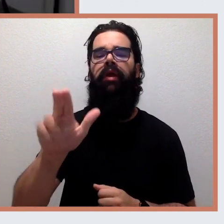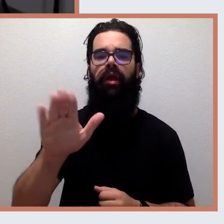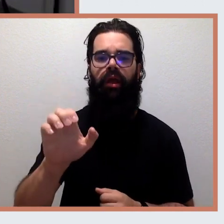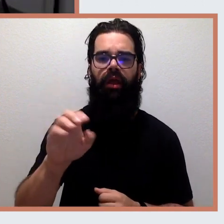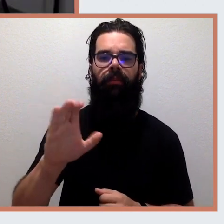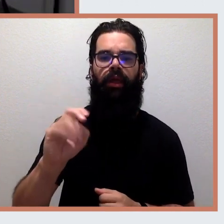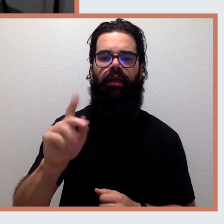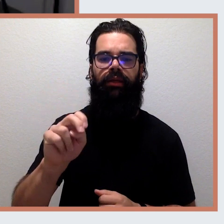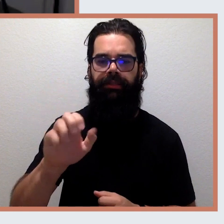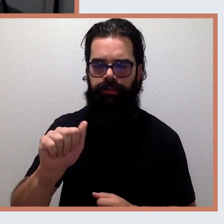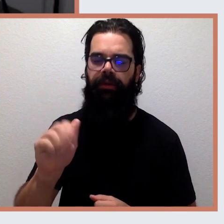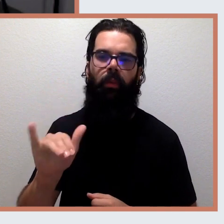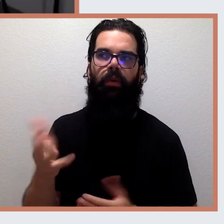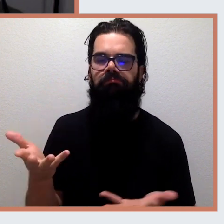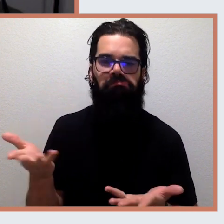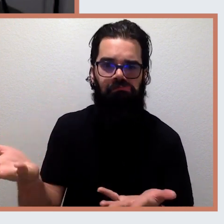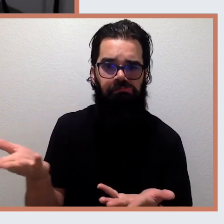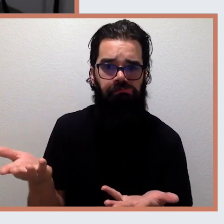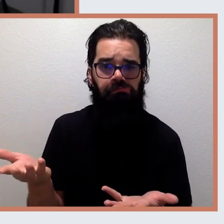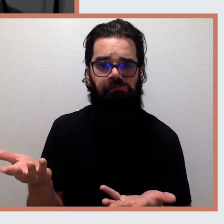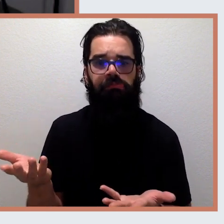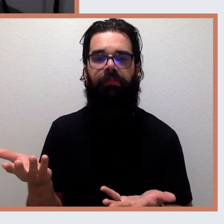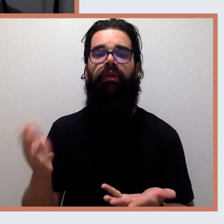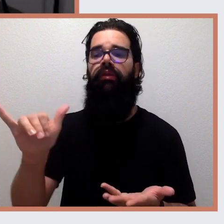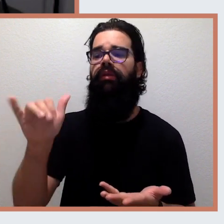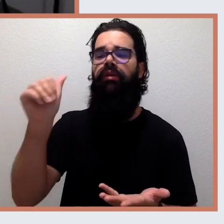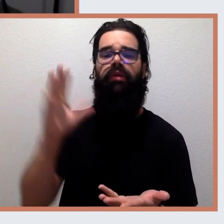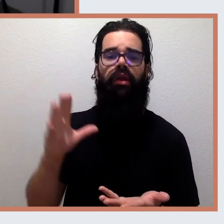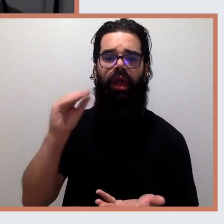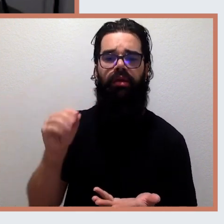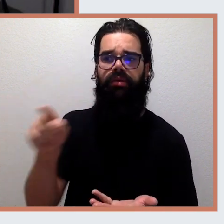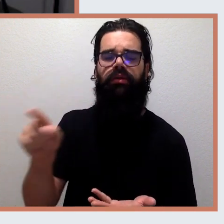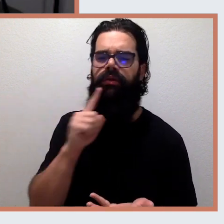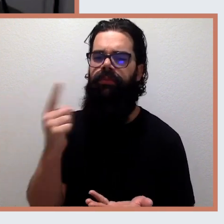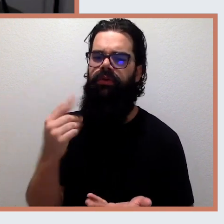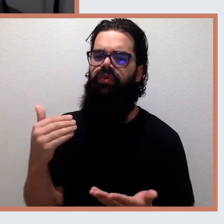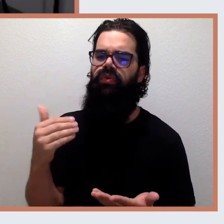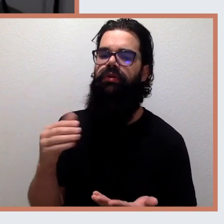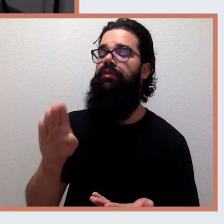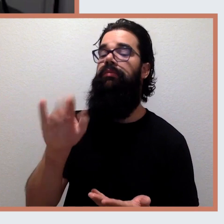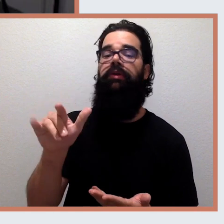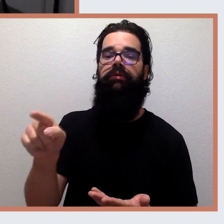Bruce McKenna, they were like, "There's something, there's something about this guy."